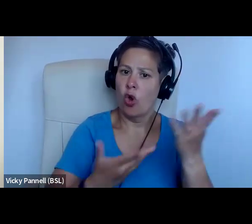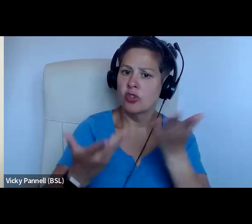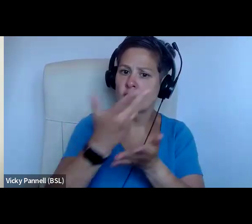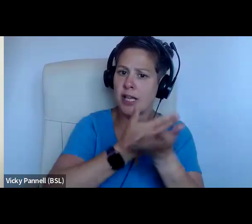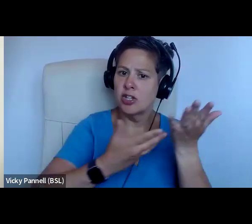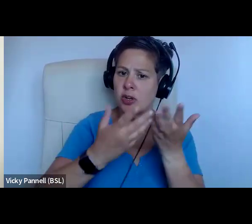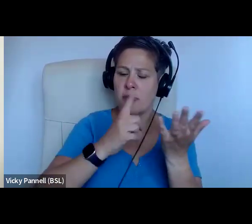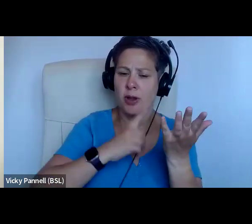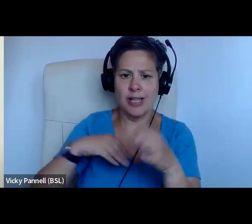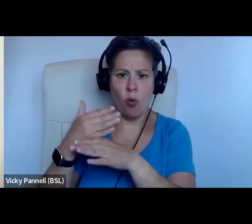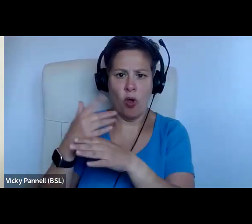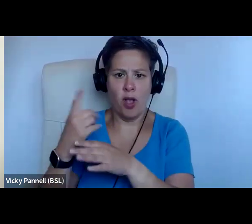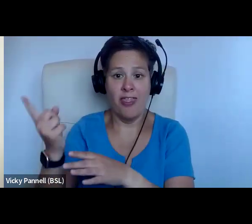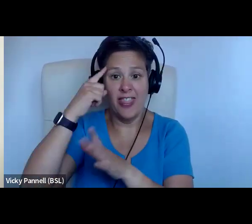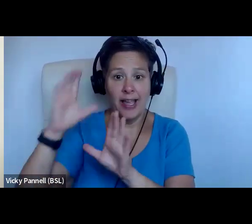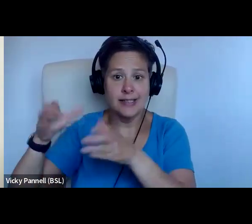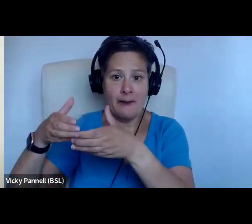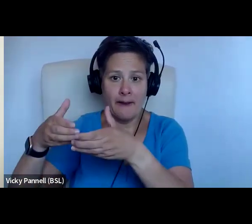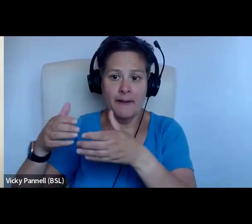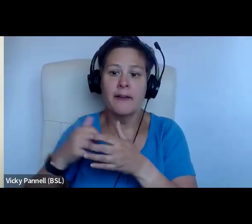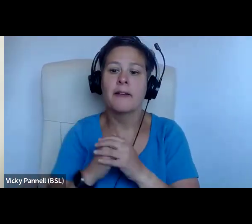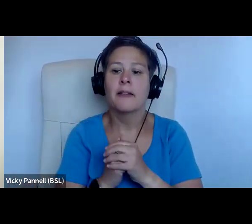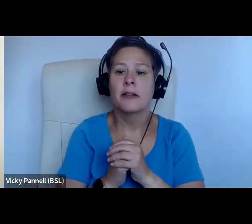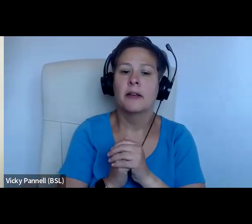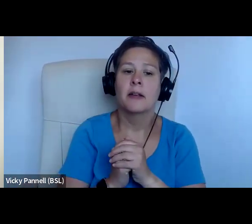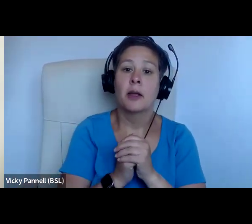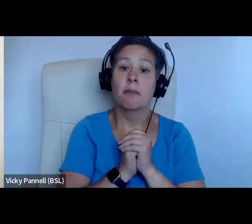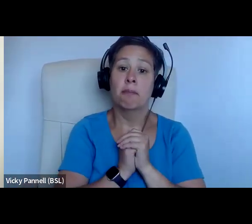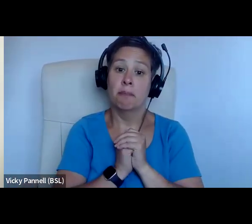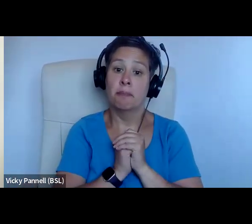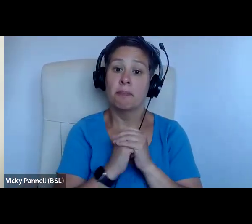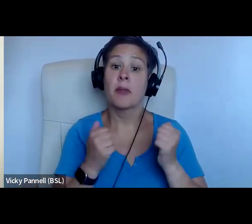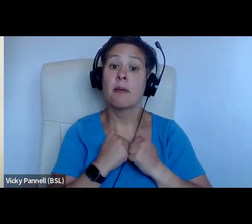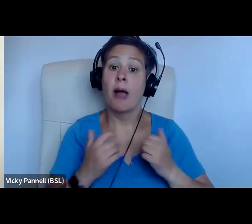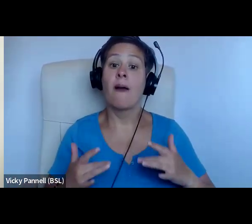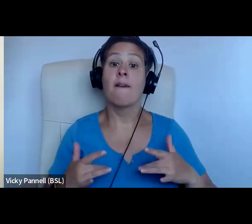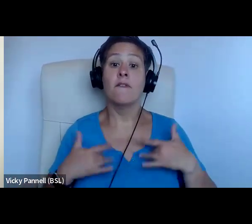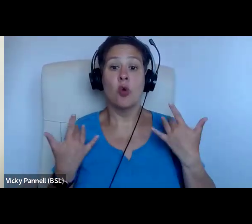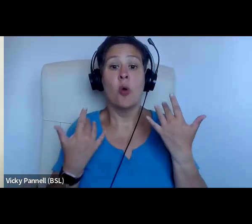and it very much depends on what kind of organization you're representing. So